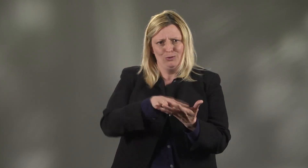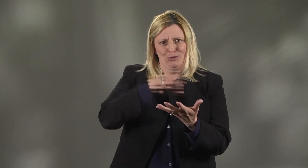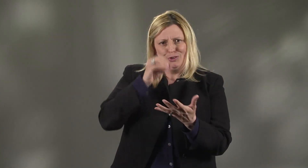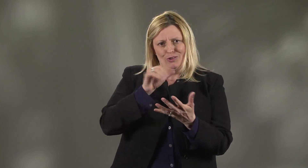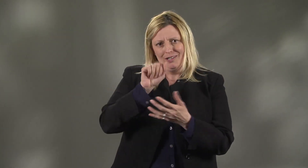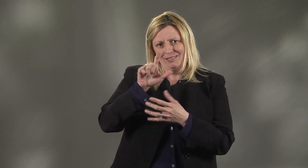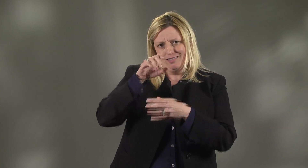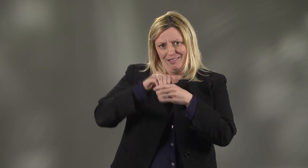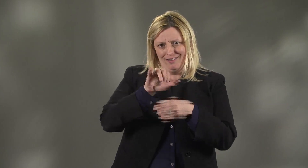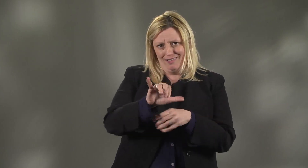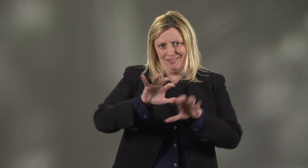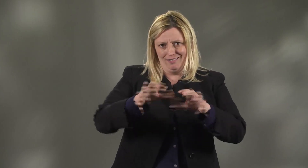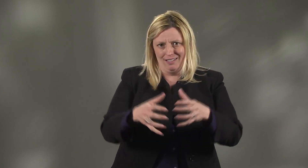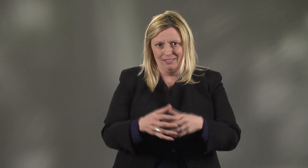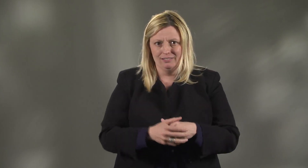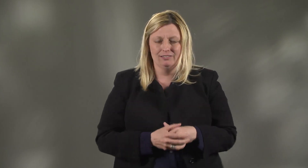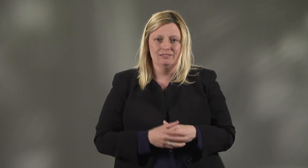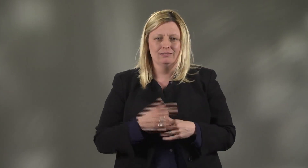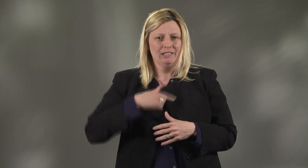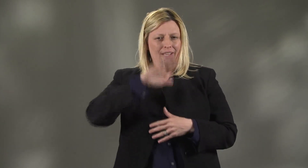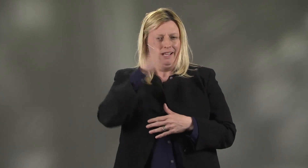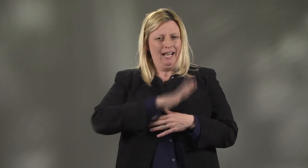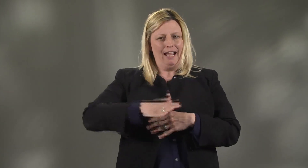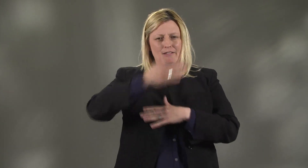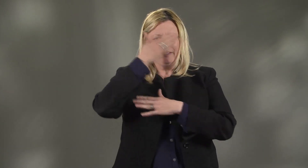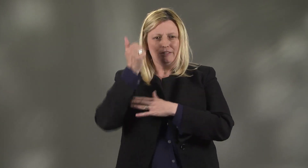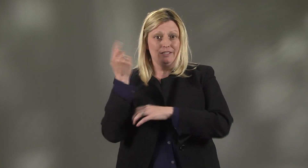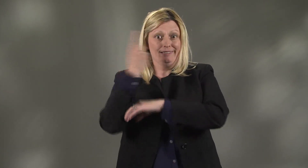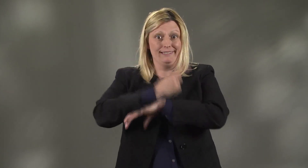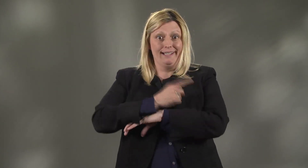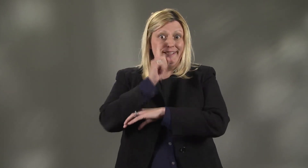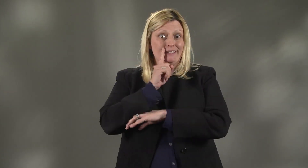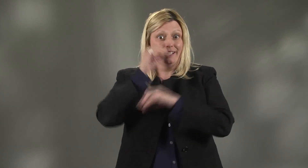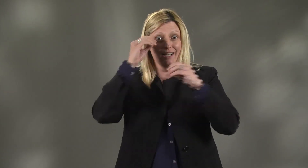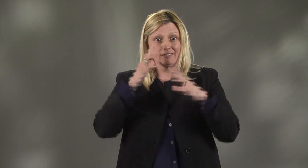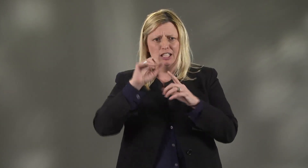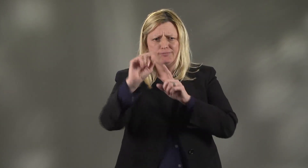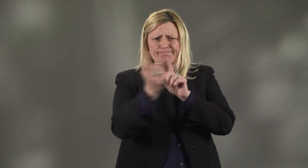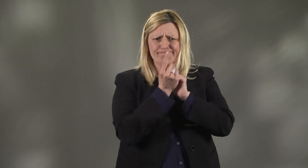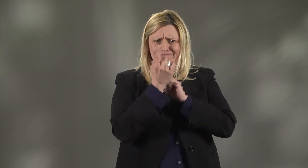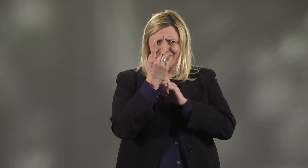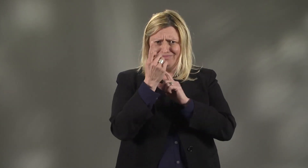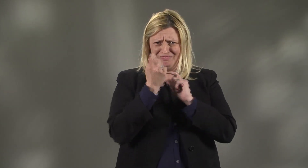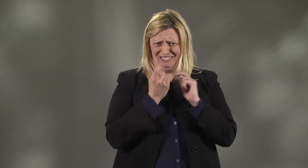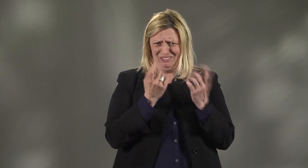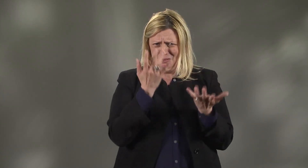and those who signed and wanted to learn American Sign Language in those courses. I'll never forget the day when my deaf professor